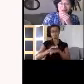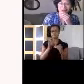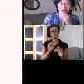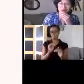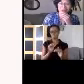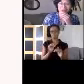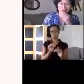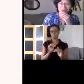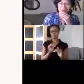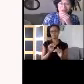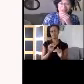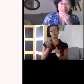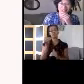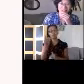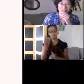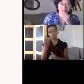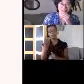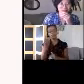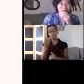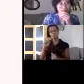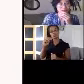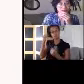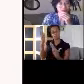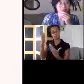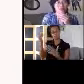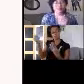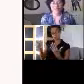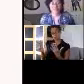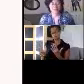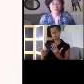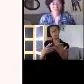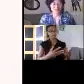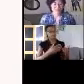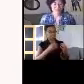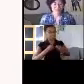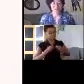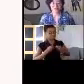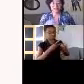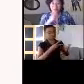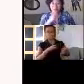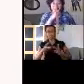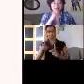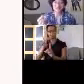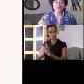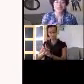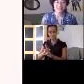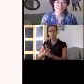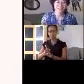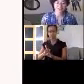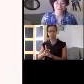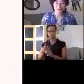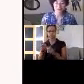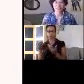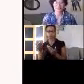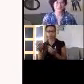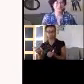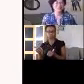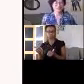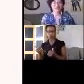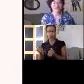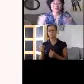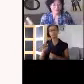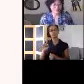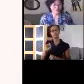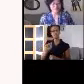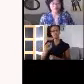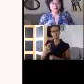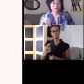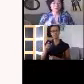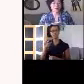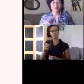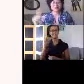adopt the recommendations. Because we, as Tyson’s saying that we exist from all levels